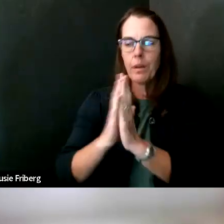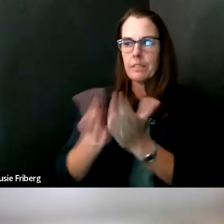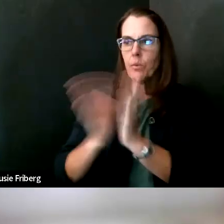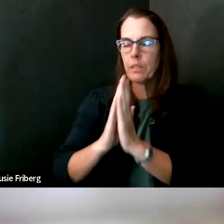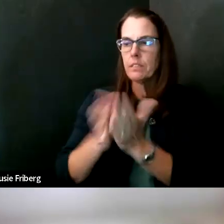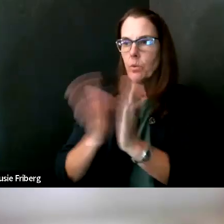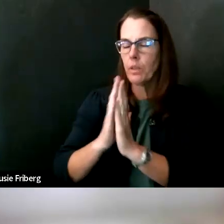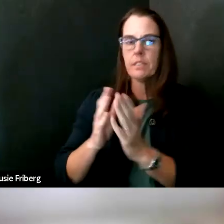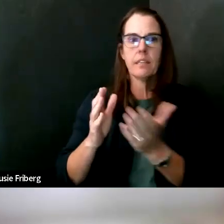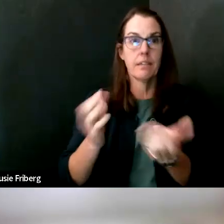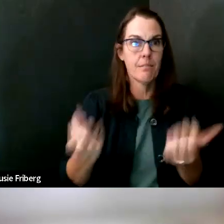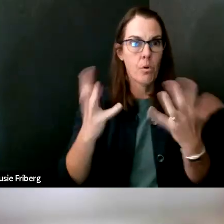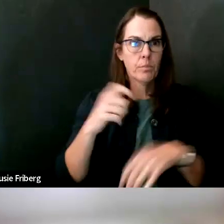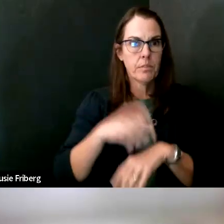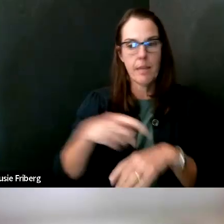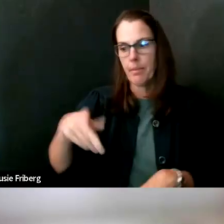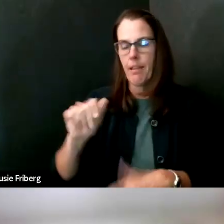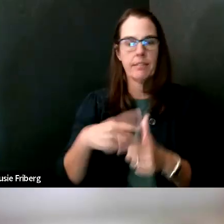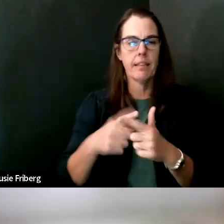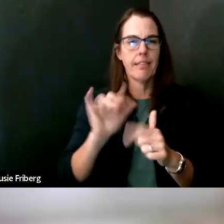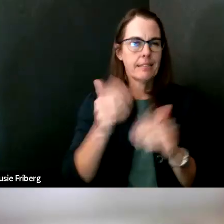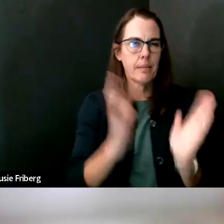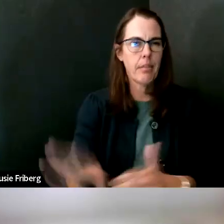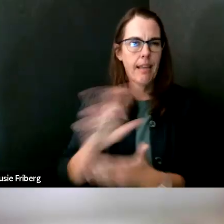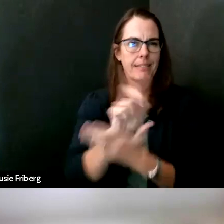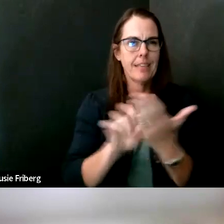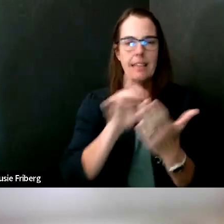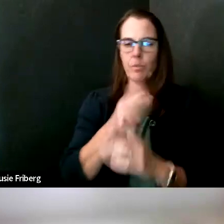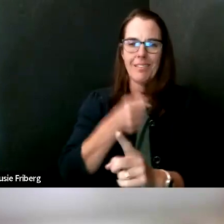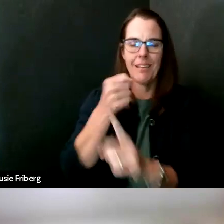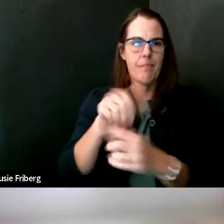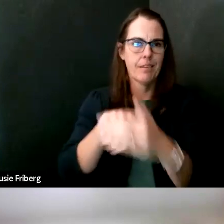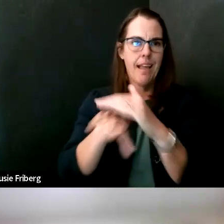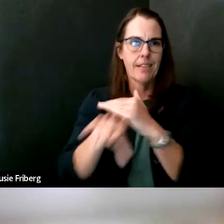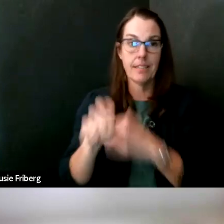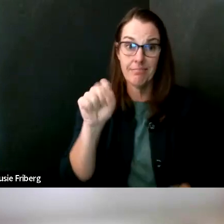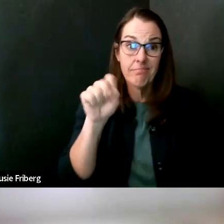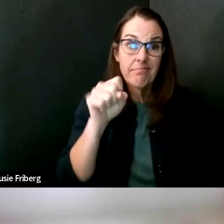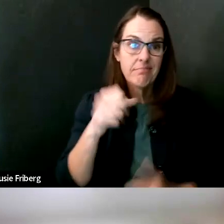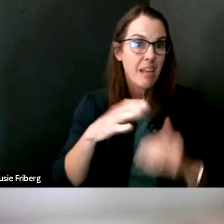I think that's a piece of plan design that you know is does impact access at a minimum. Right. I